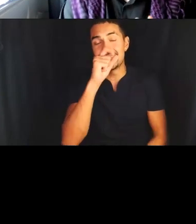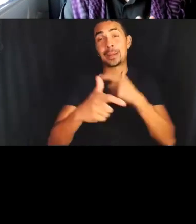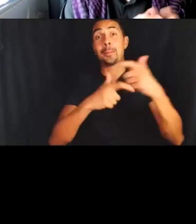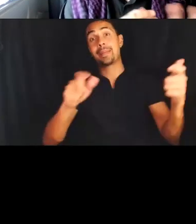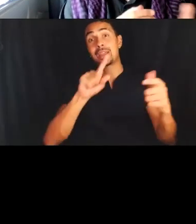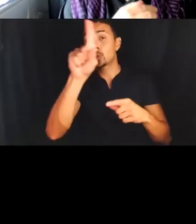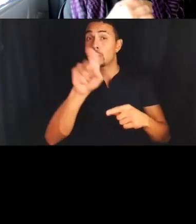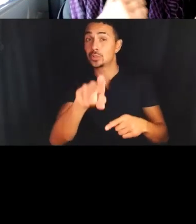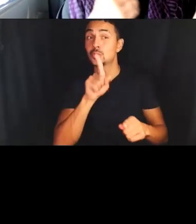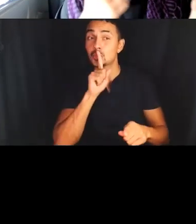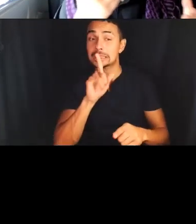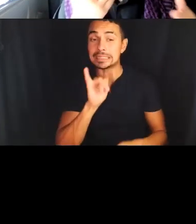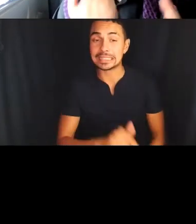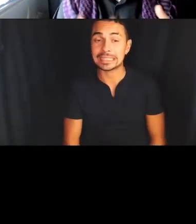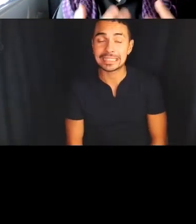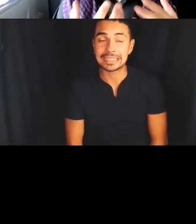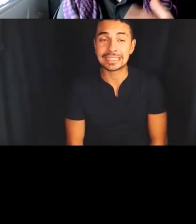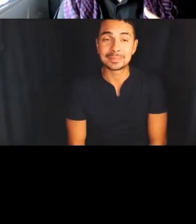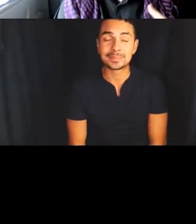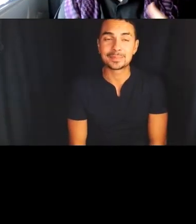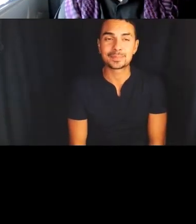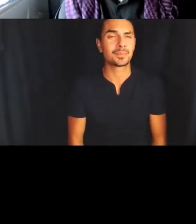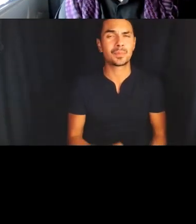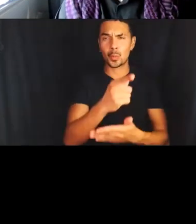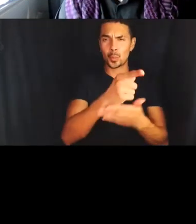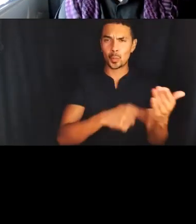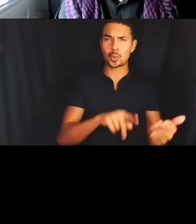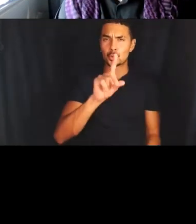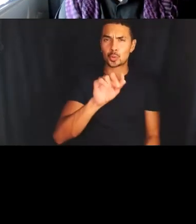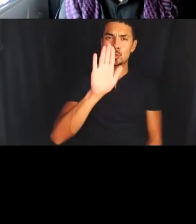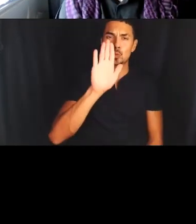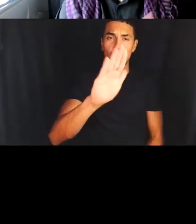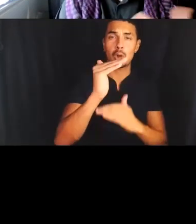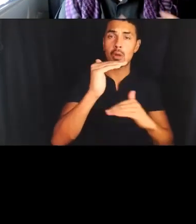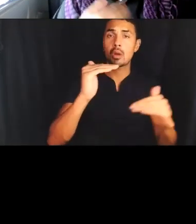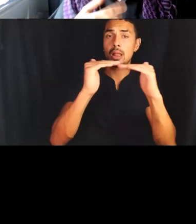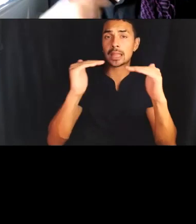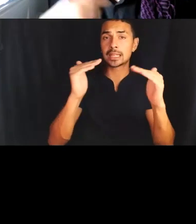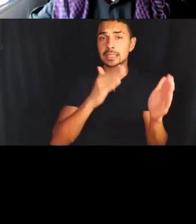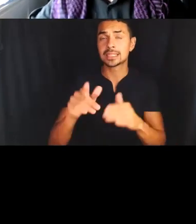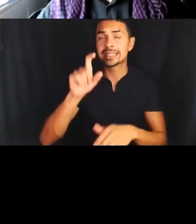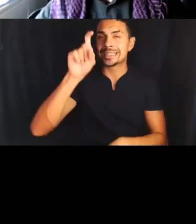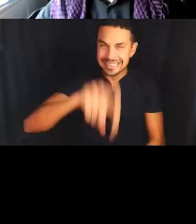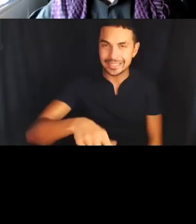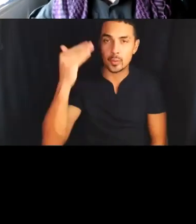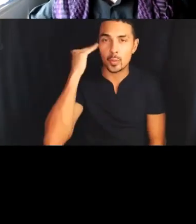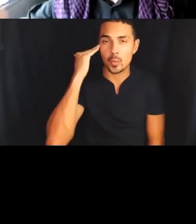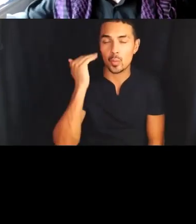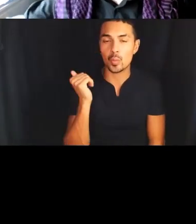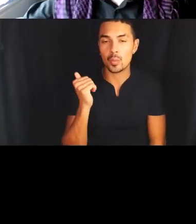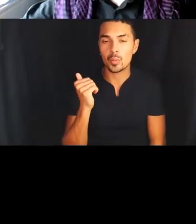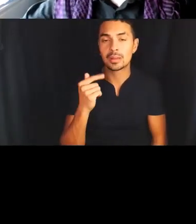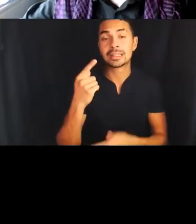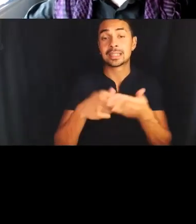So what do you think your colleagues need to know? Sometimes we can easy, more easily see what our colleagues need to know